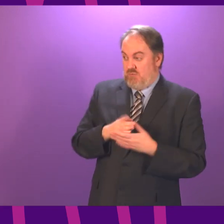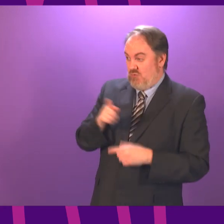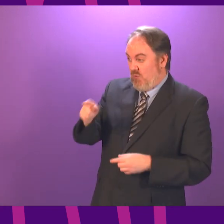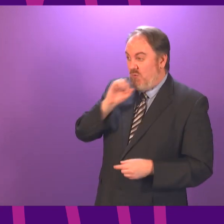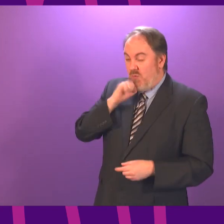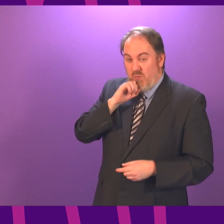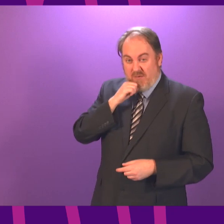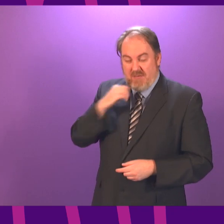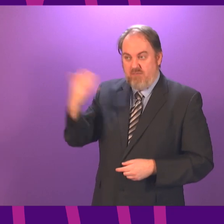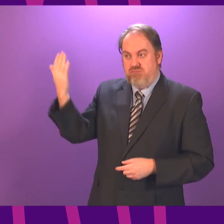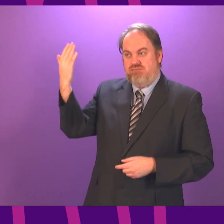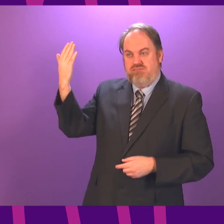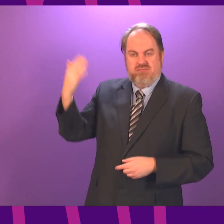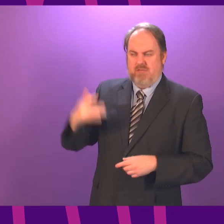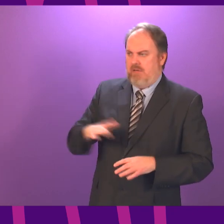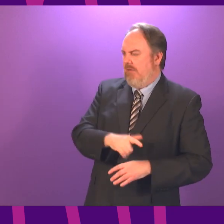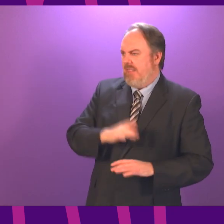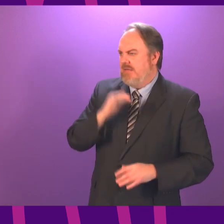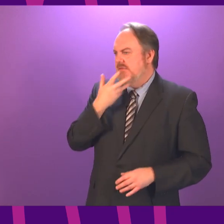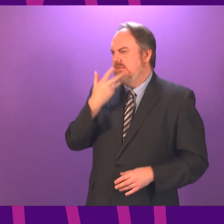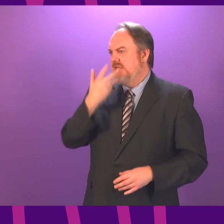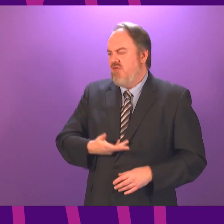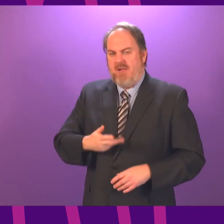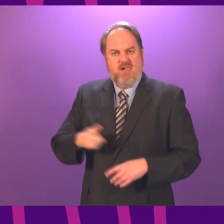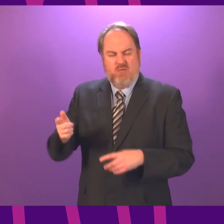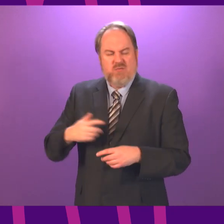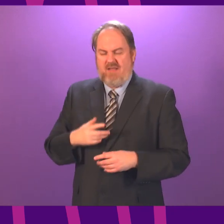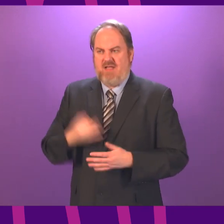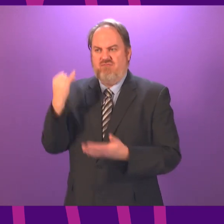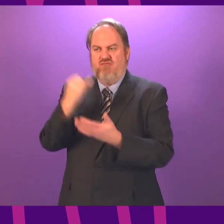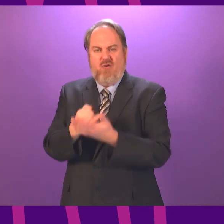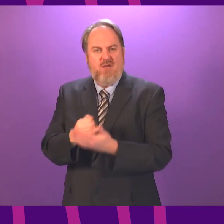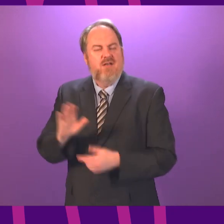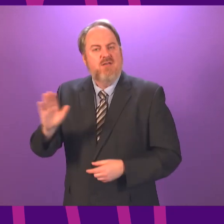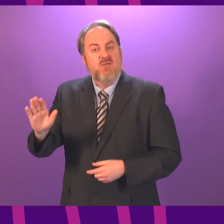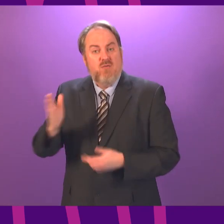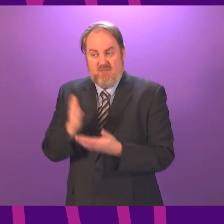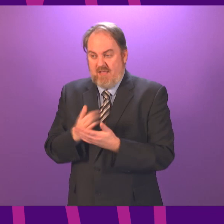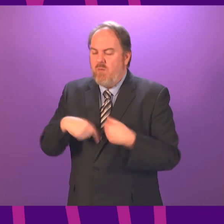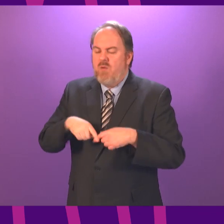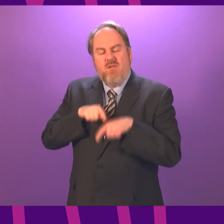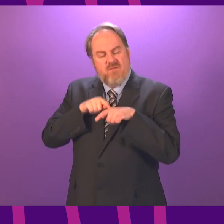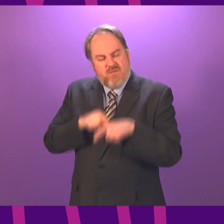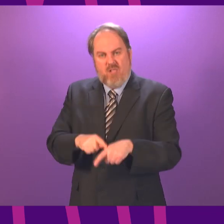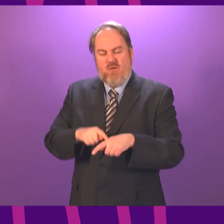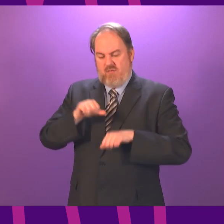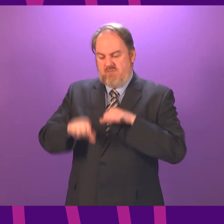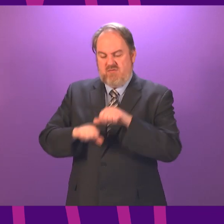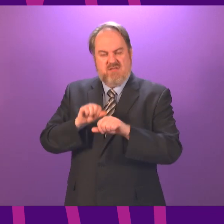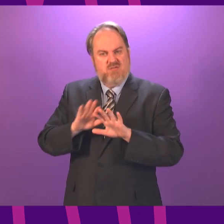up here right now saying how outrageous and unacceptable that was. We will do this properly.